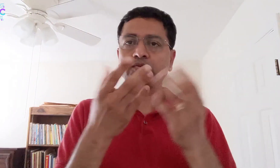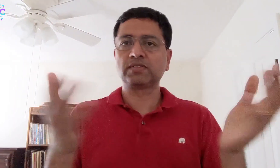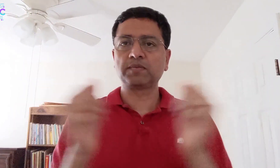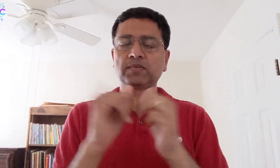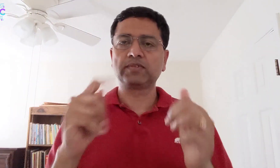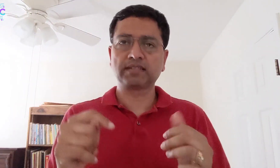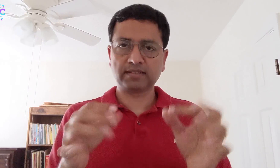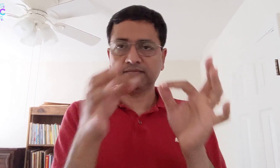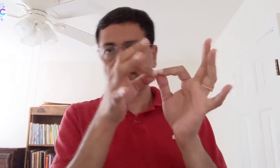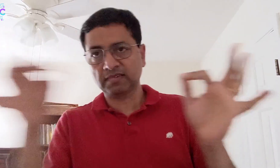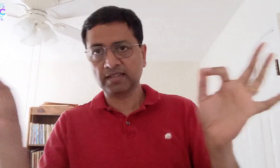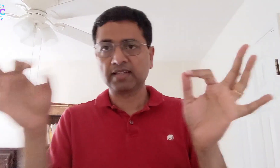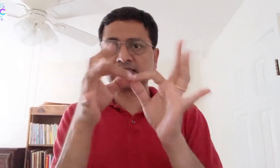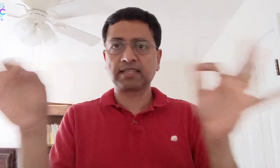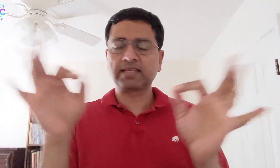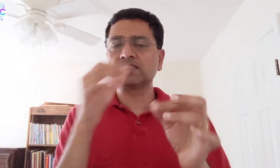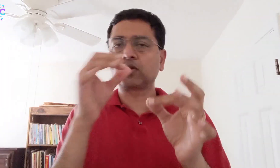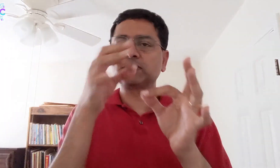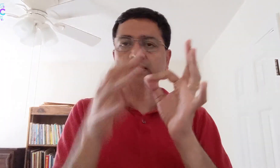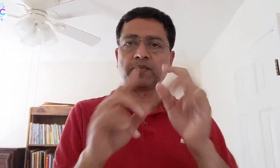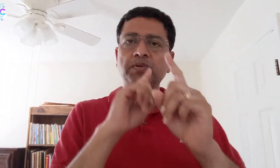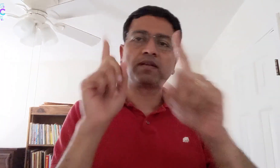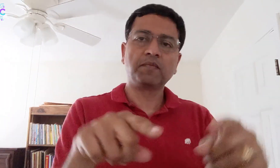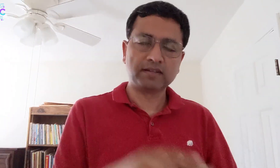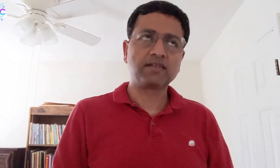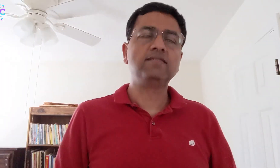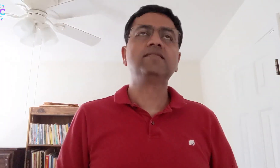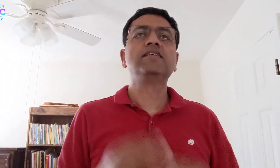do something with it – complex commands I mean, not simple commands.